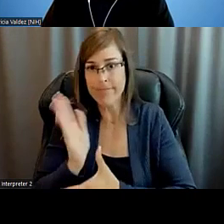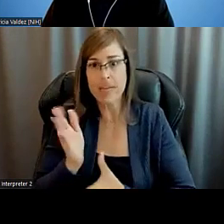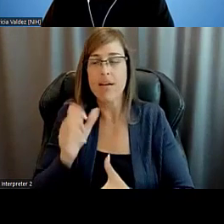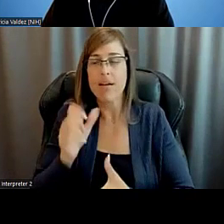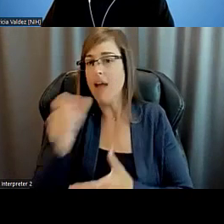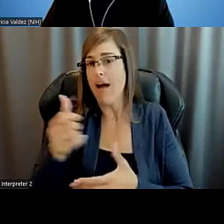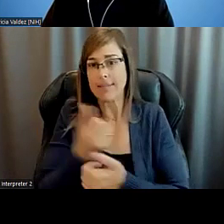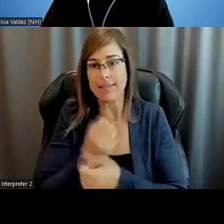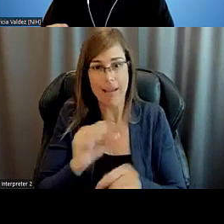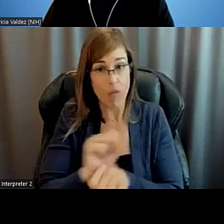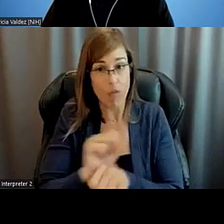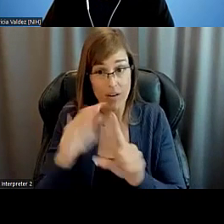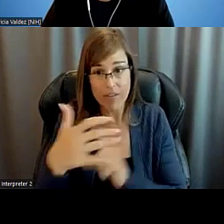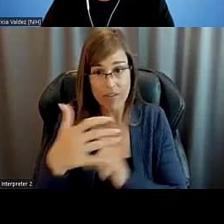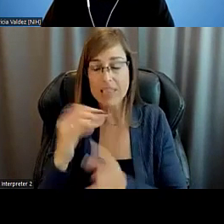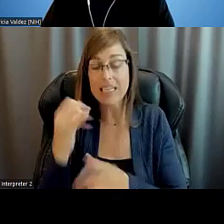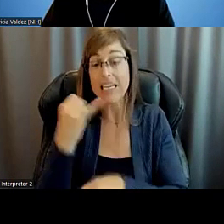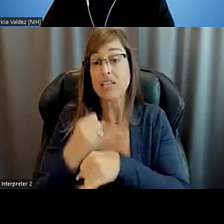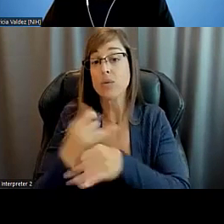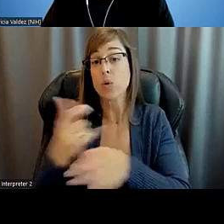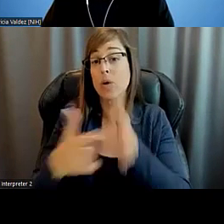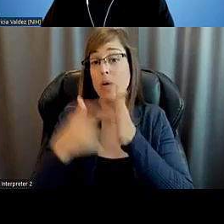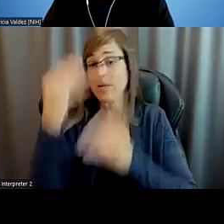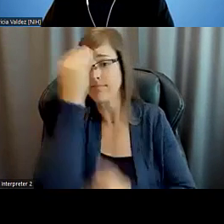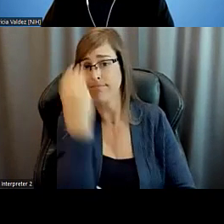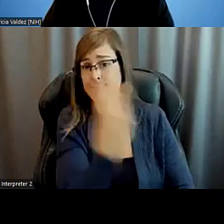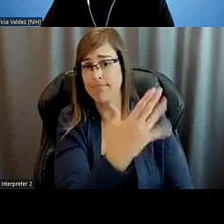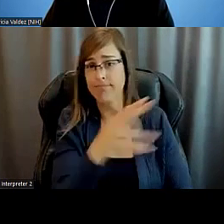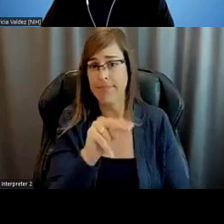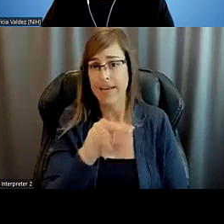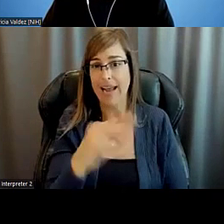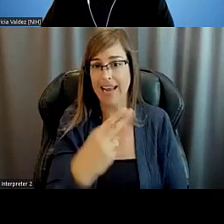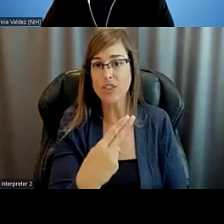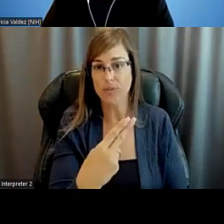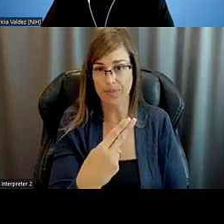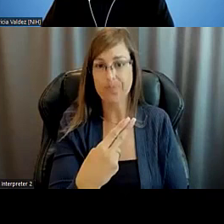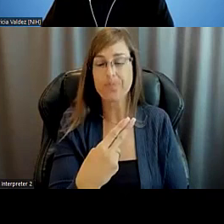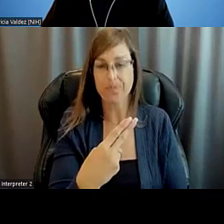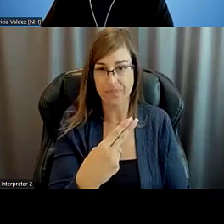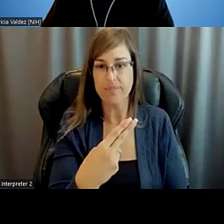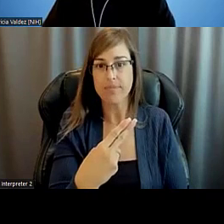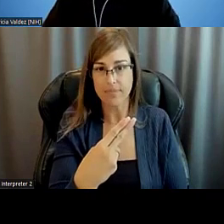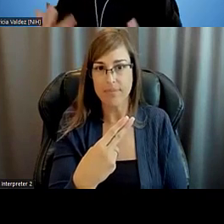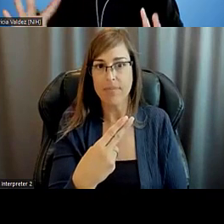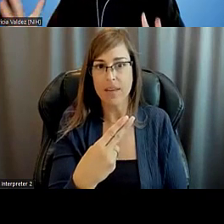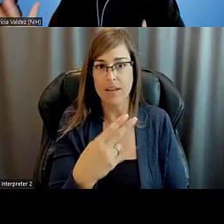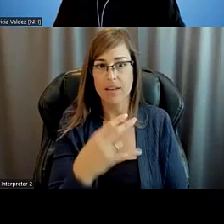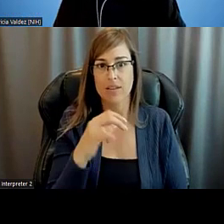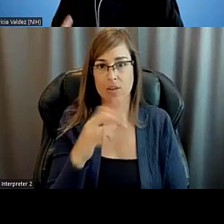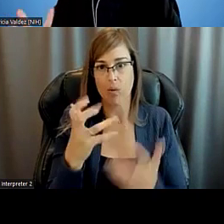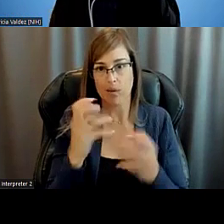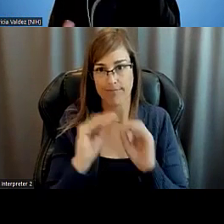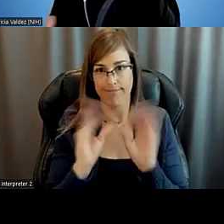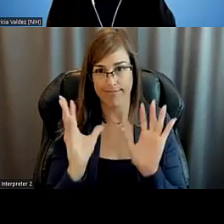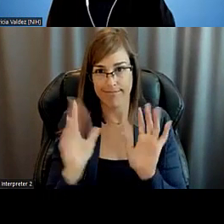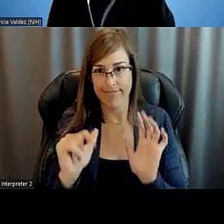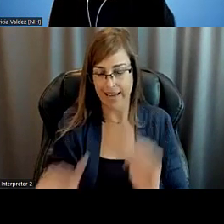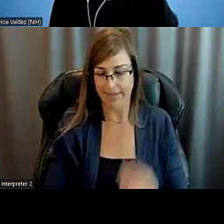the institution is required to notify the NIH. Okay? So that's .. So I just wanted to let you know that.